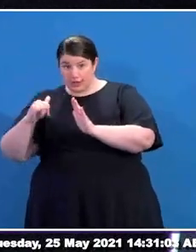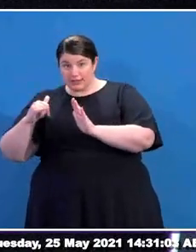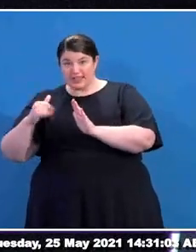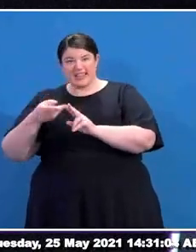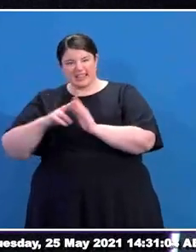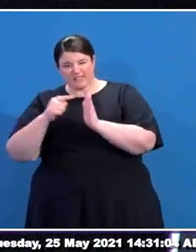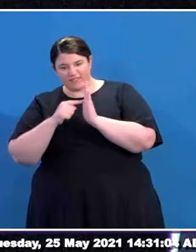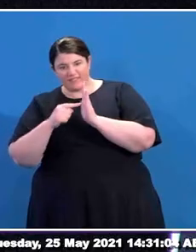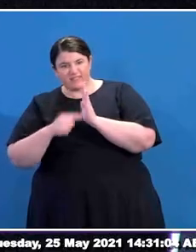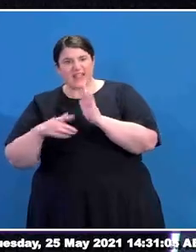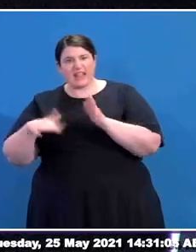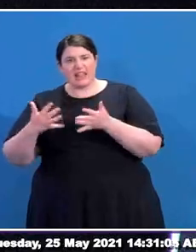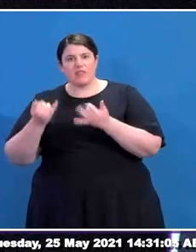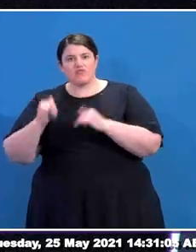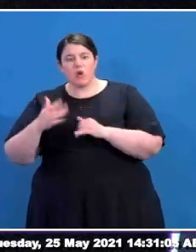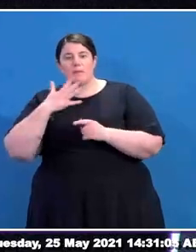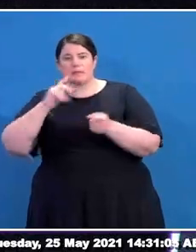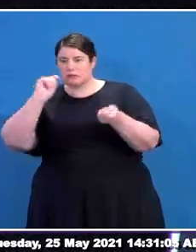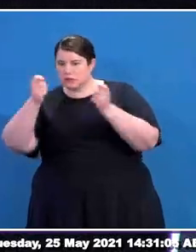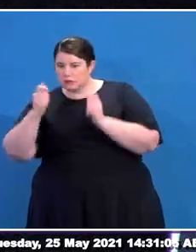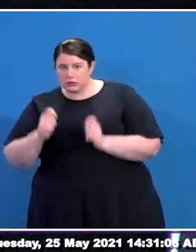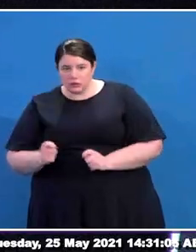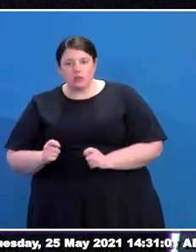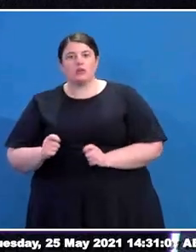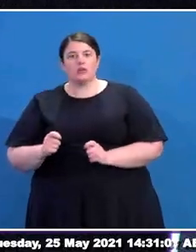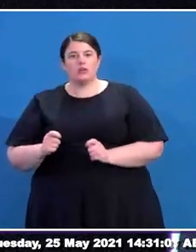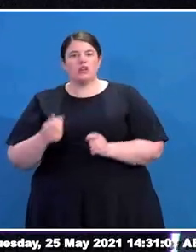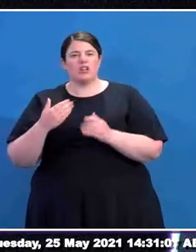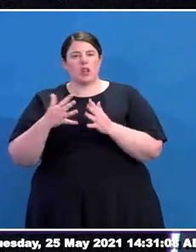changes on a Word document, if there's anything I have misconstrued, anything